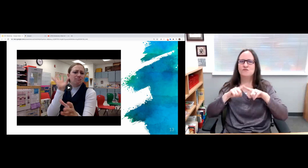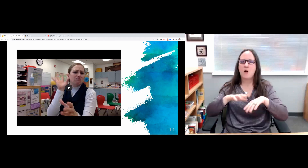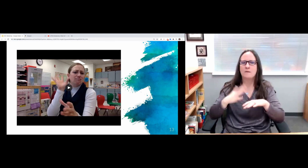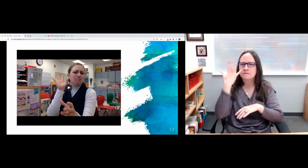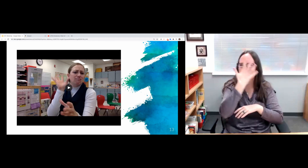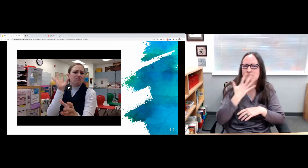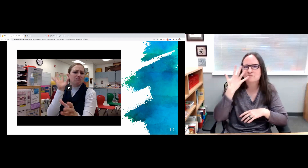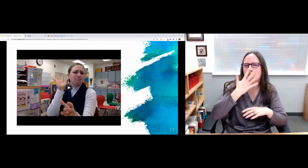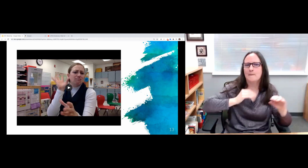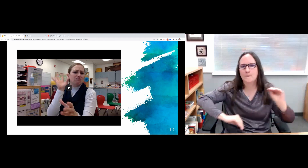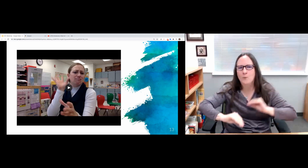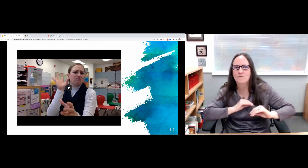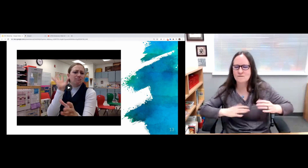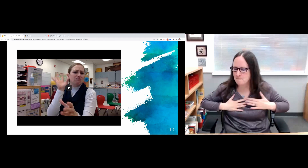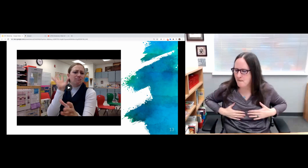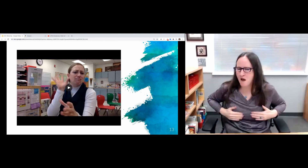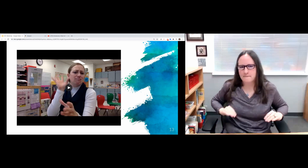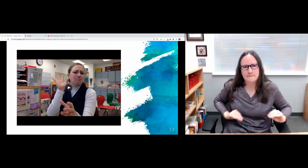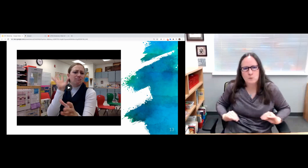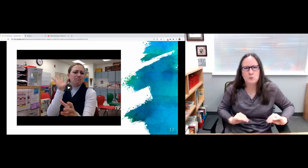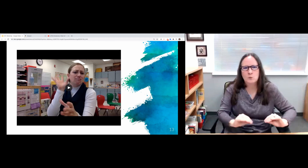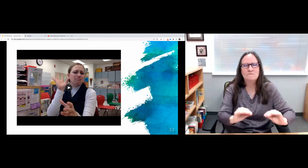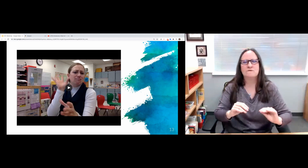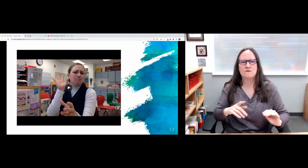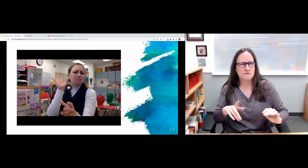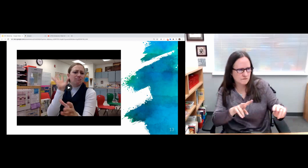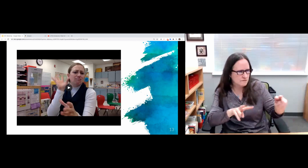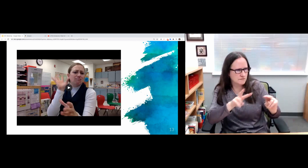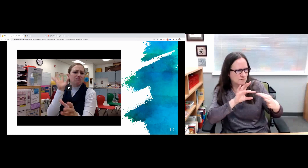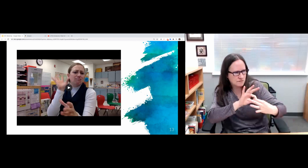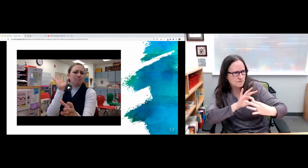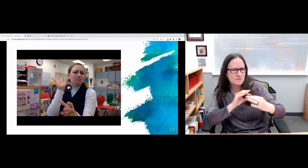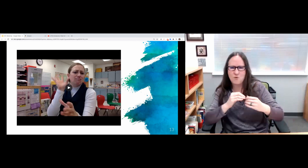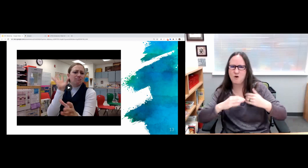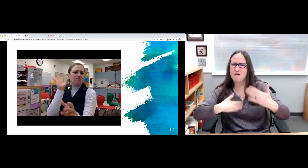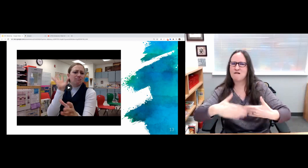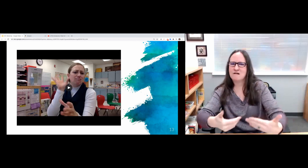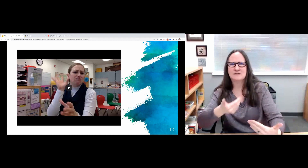the intonation of their voices. But using your facial expression and body movement and things